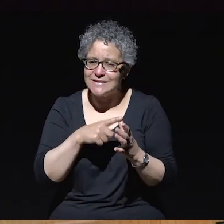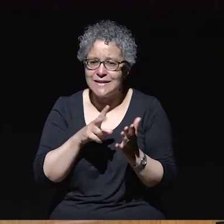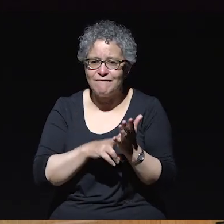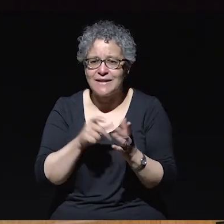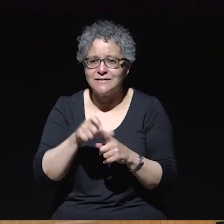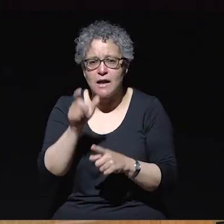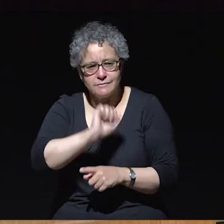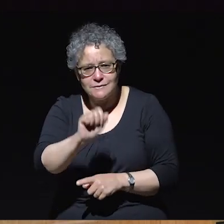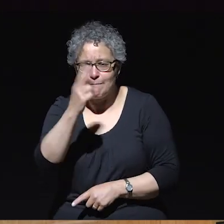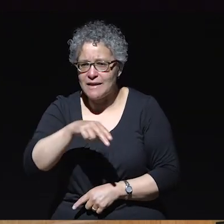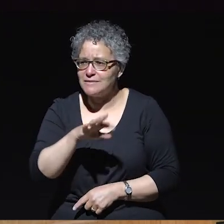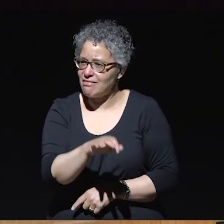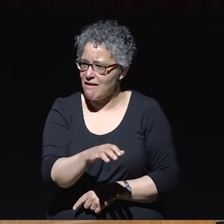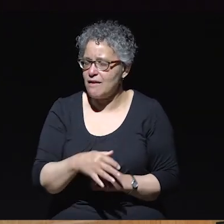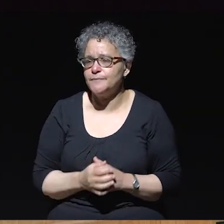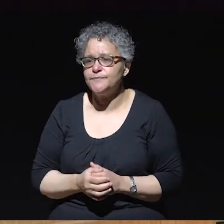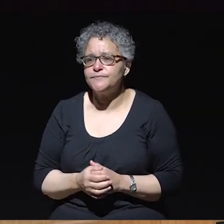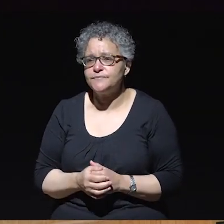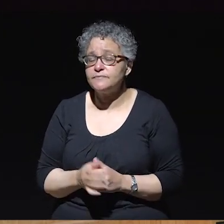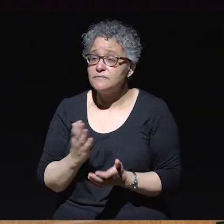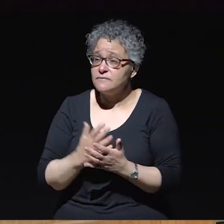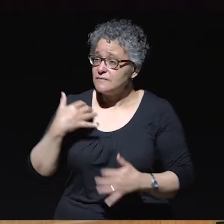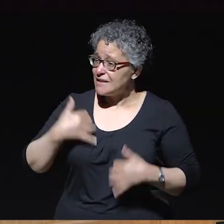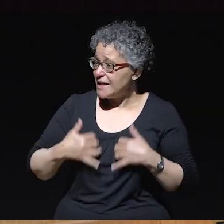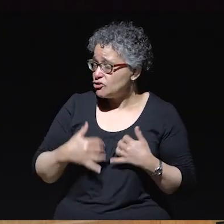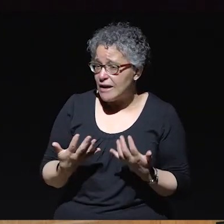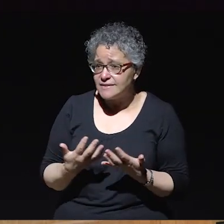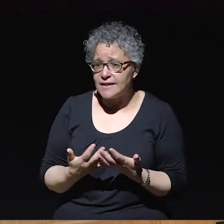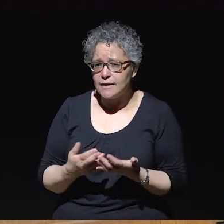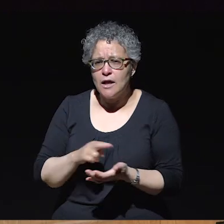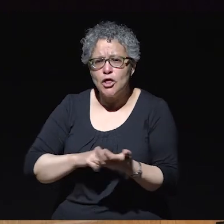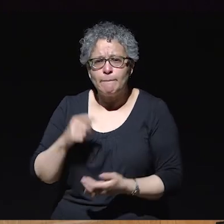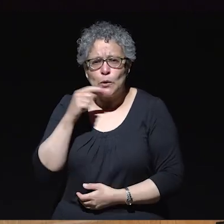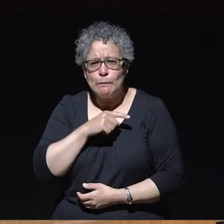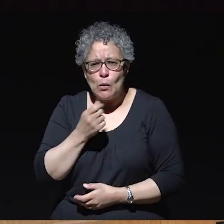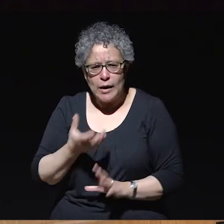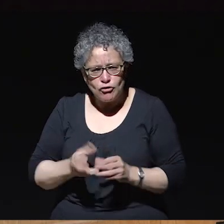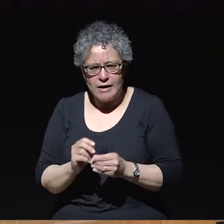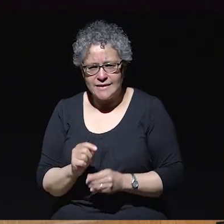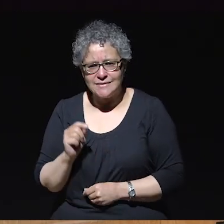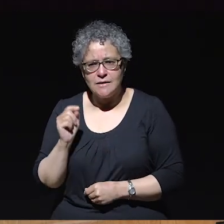And I think it's really interesting that he should create 'The Blue Boy' at this moment when he's in Bath.